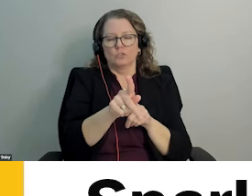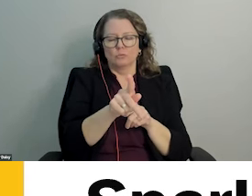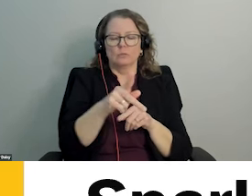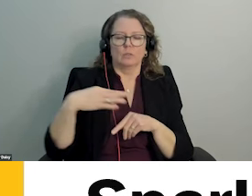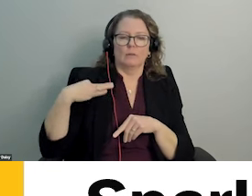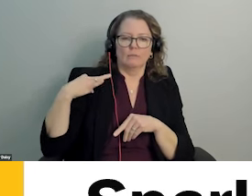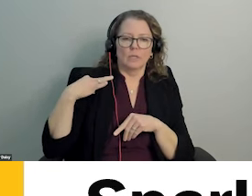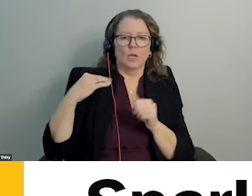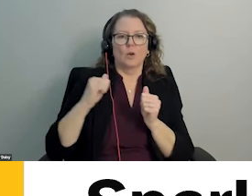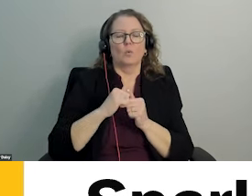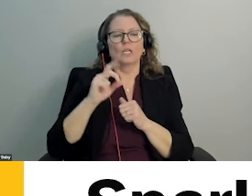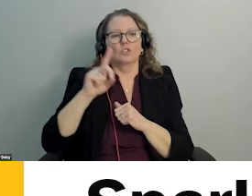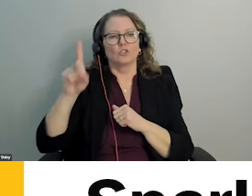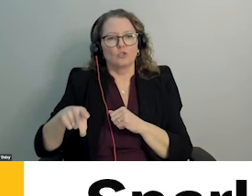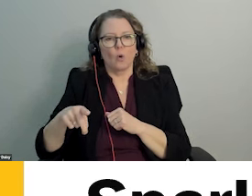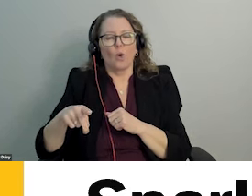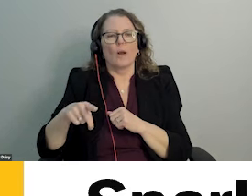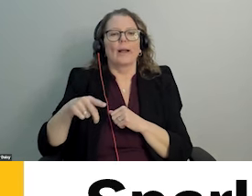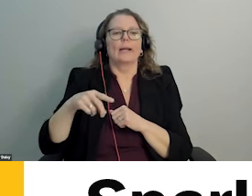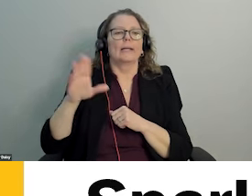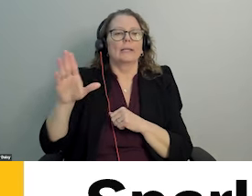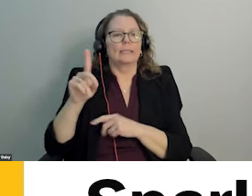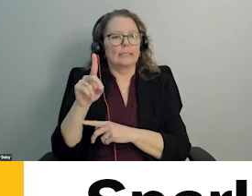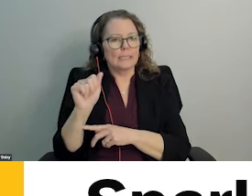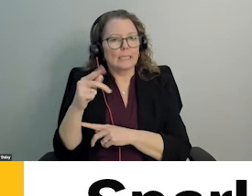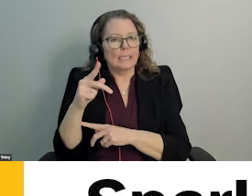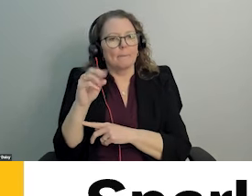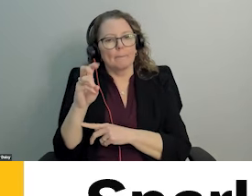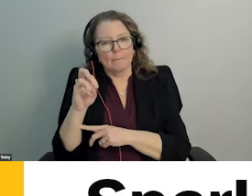with Detroit Disability Power and the work that they do locally in Detroit.